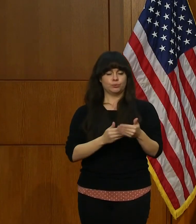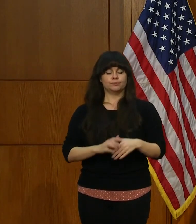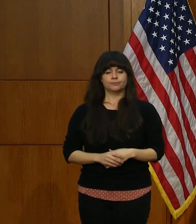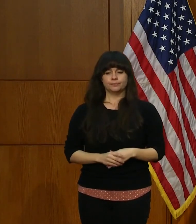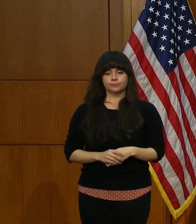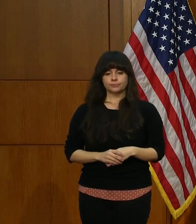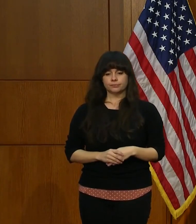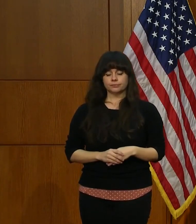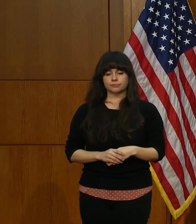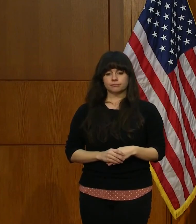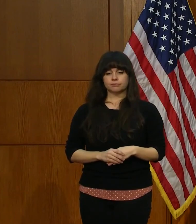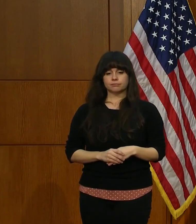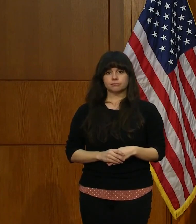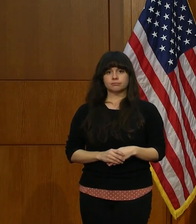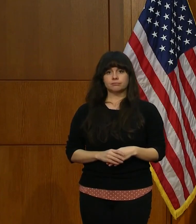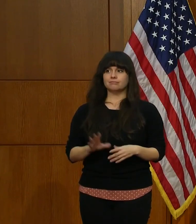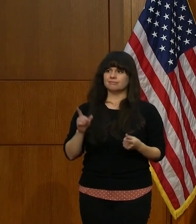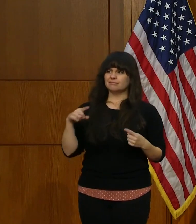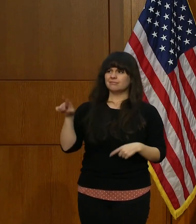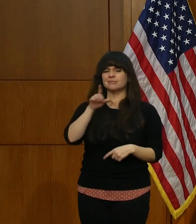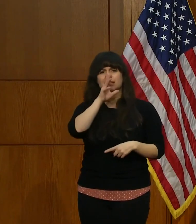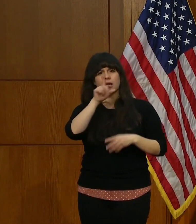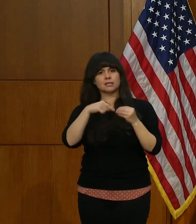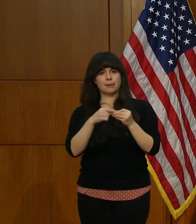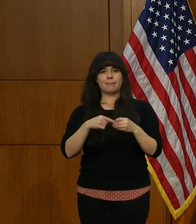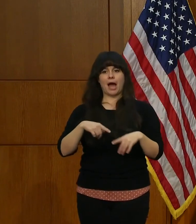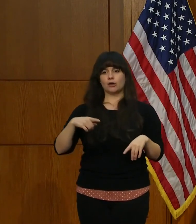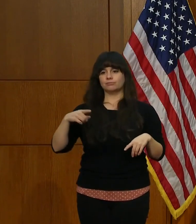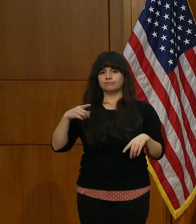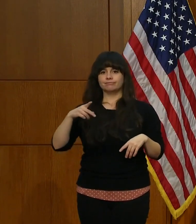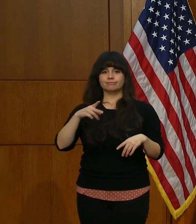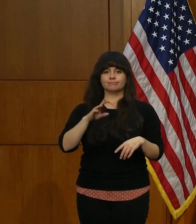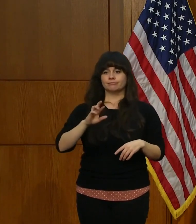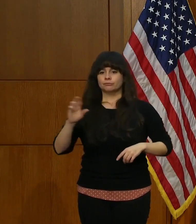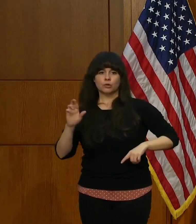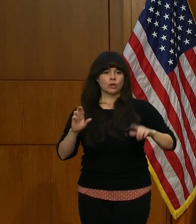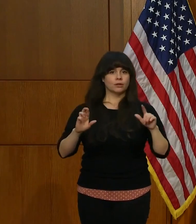SO WE CAN ALL GET BACK TO OUR